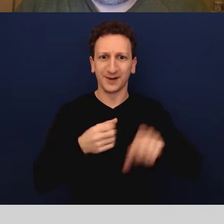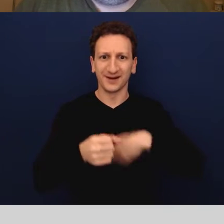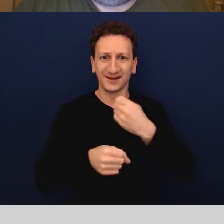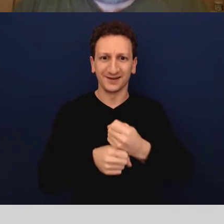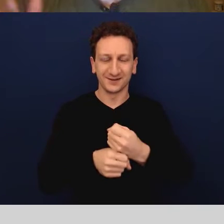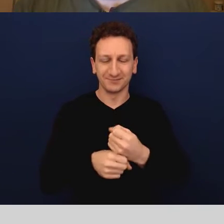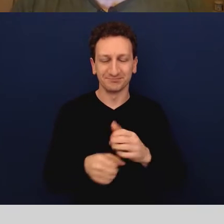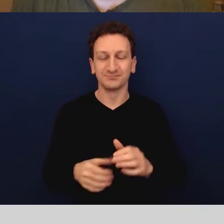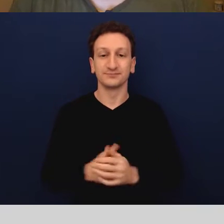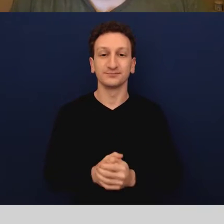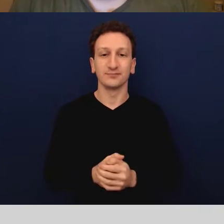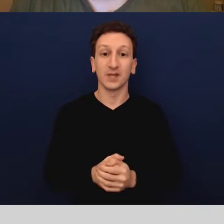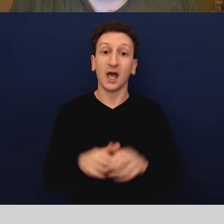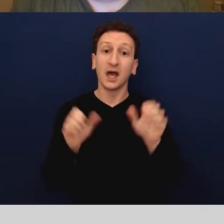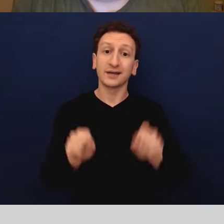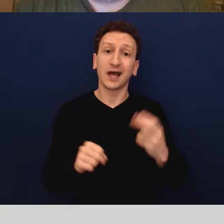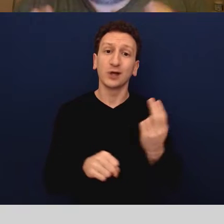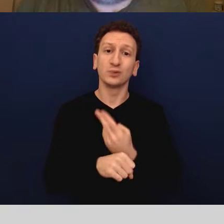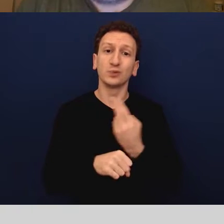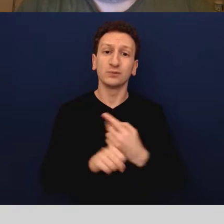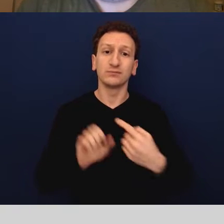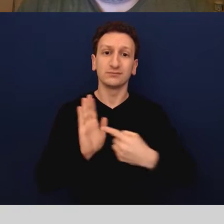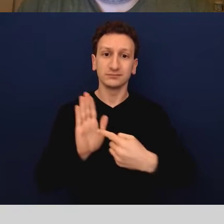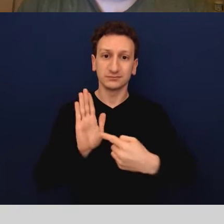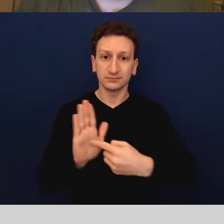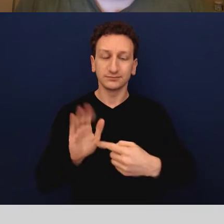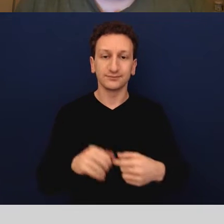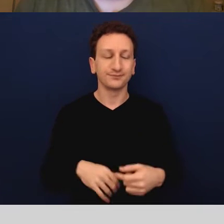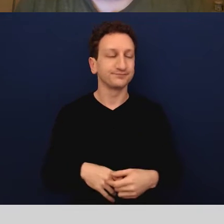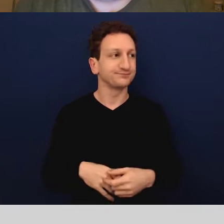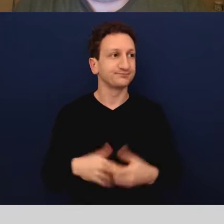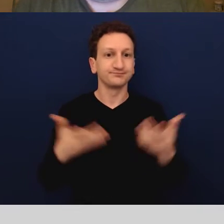But we will give a concrete example of the same thing which is certificate, validity check.